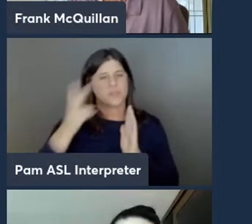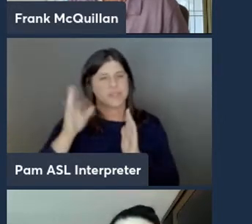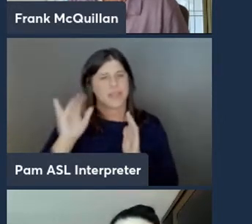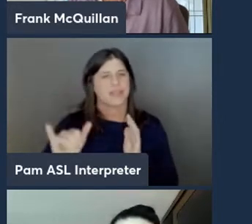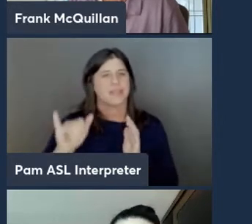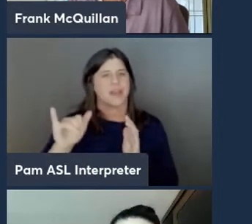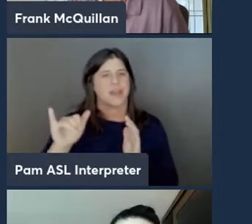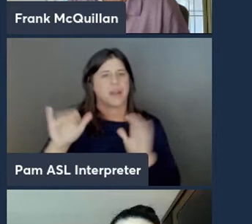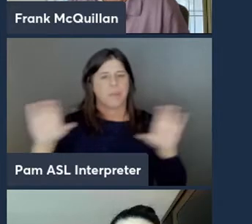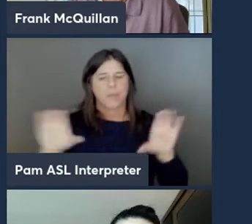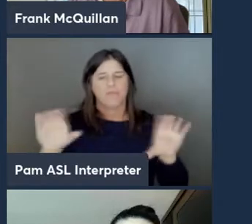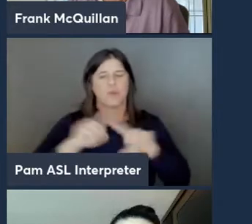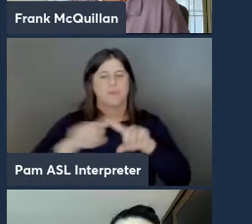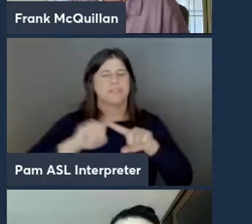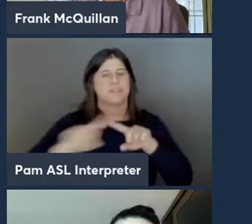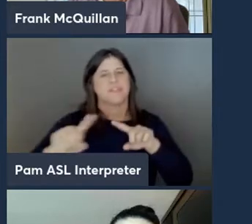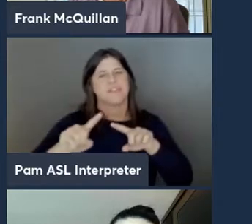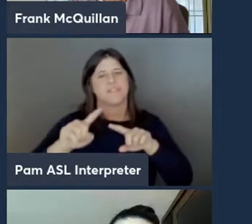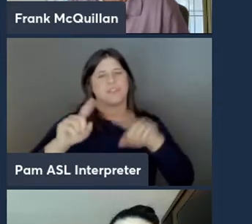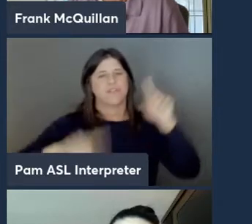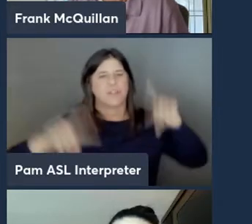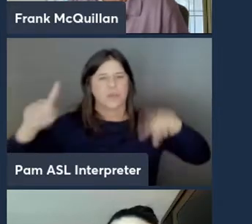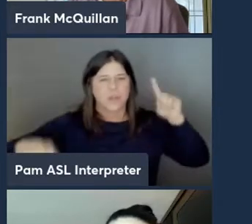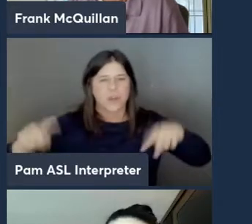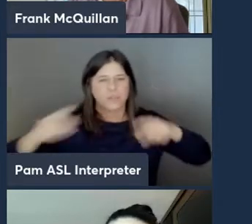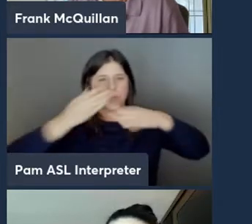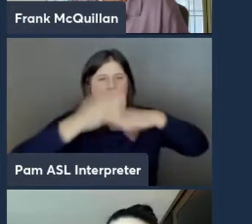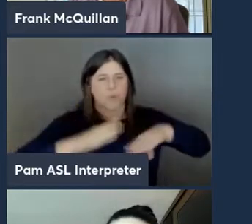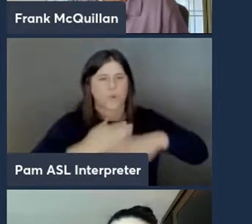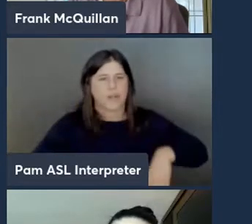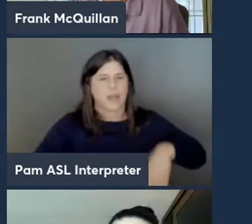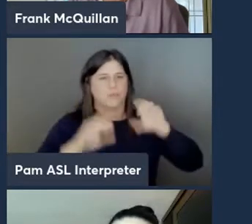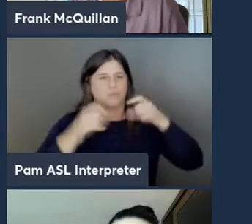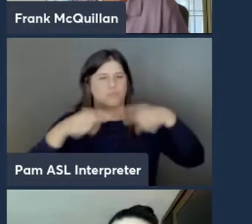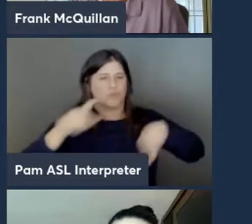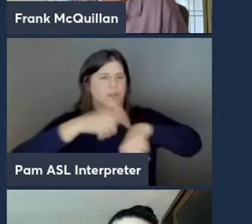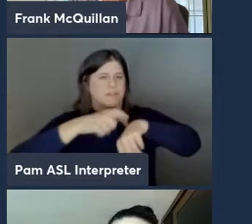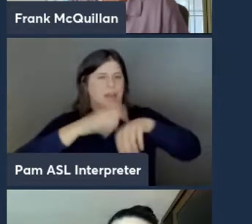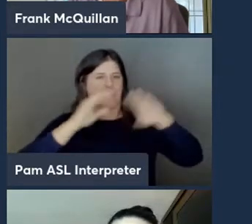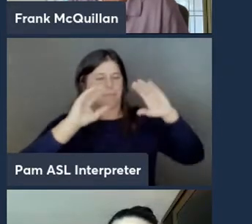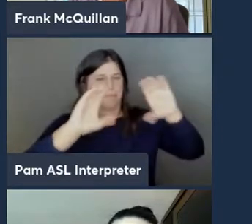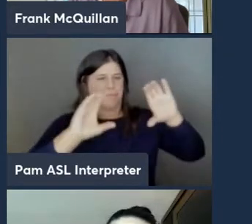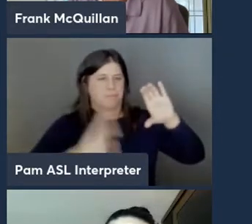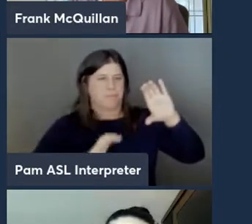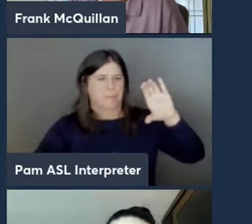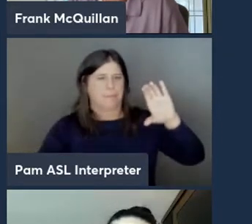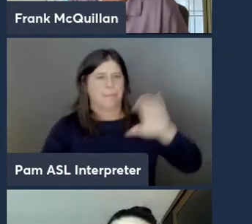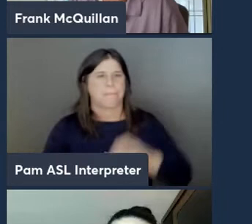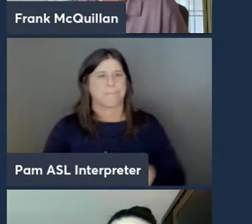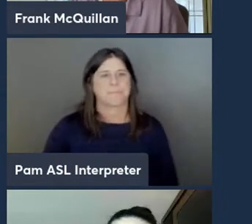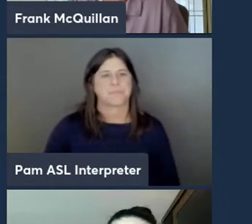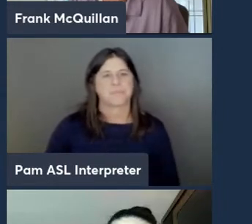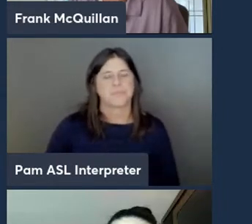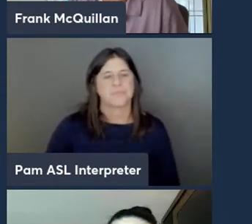of the different variations broken up over time. And so here you can see that in this highlighted categories